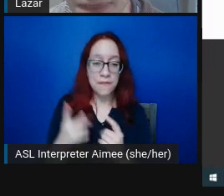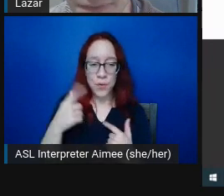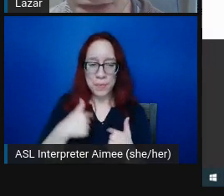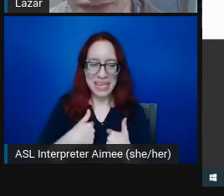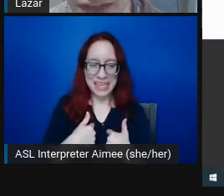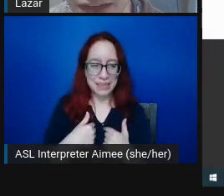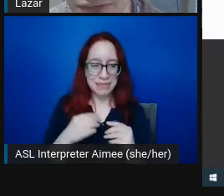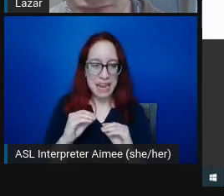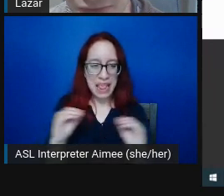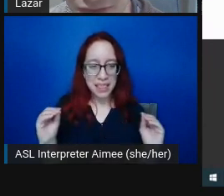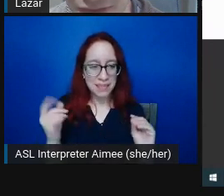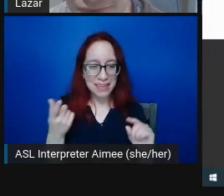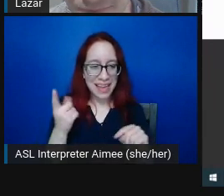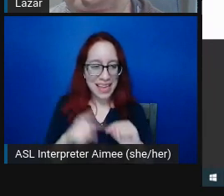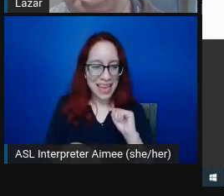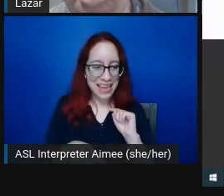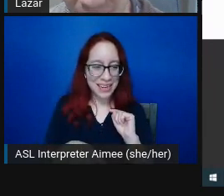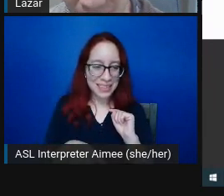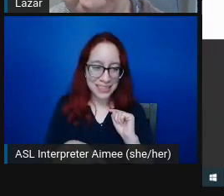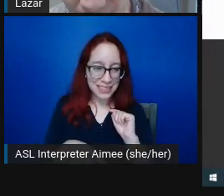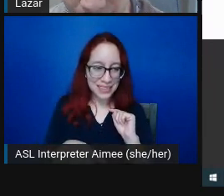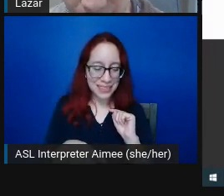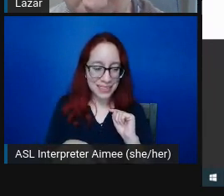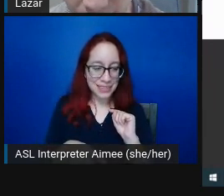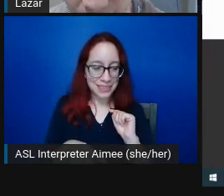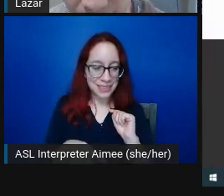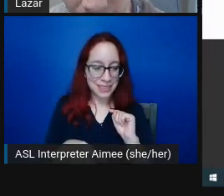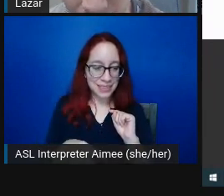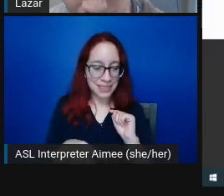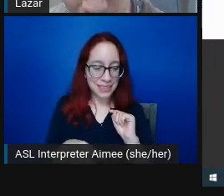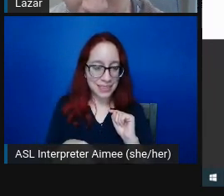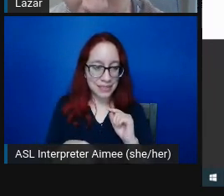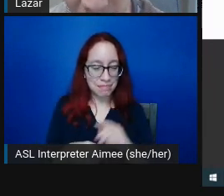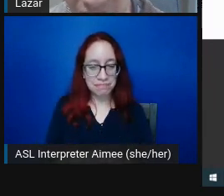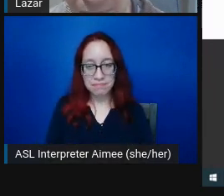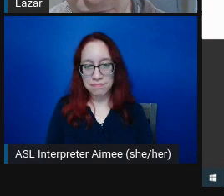because I can't-- this numbers.